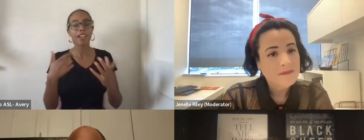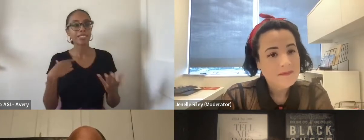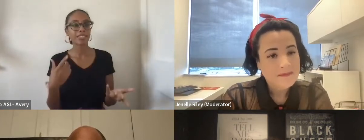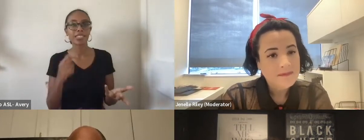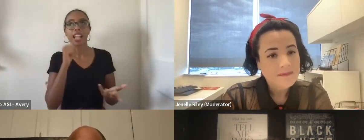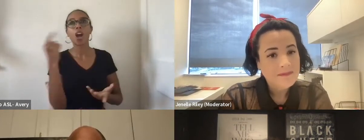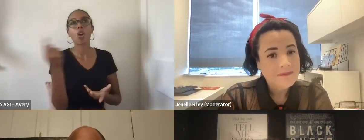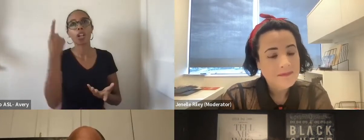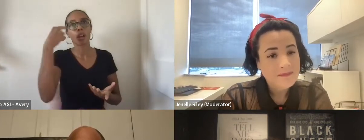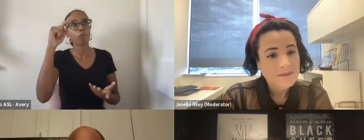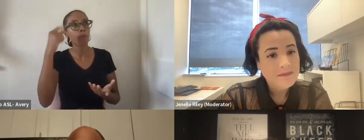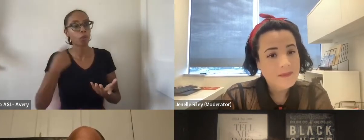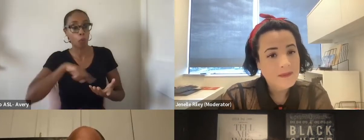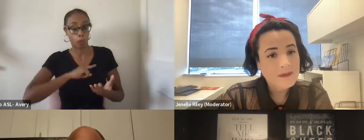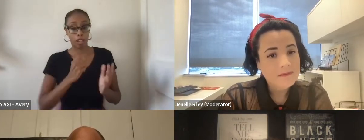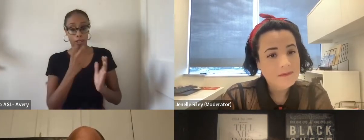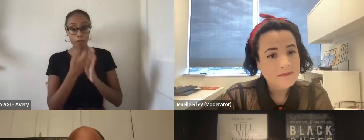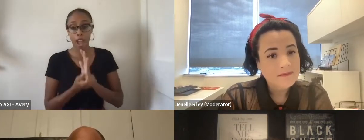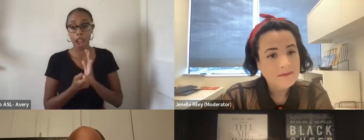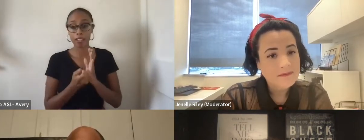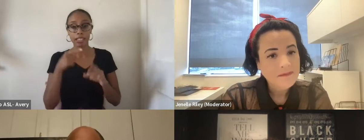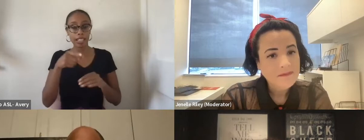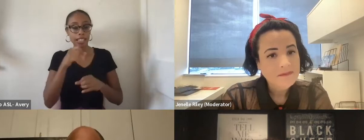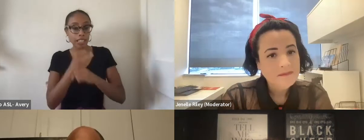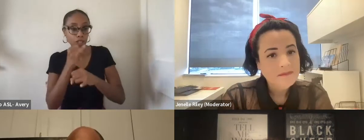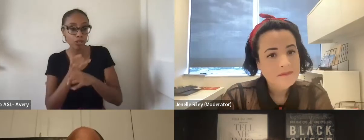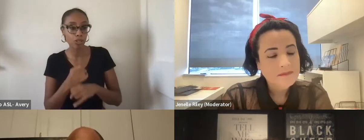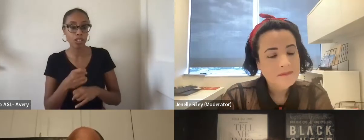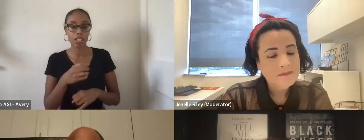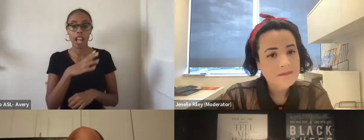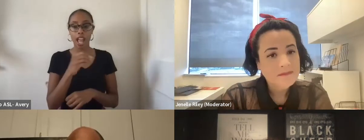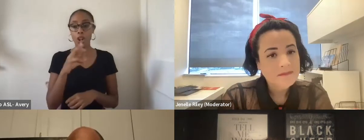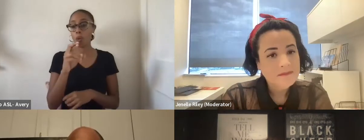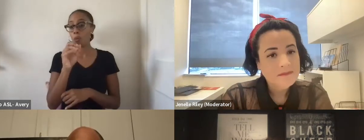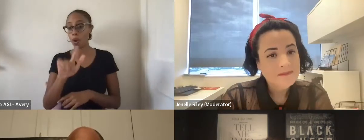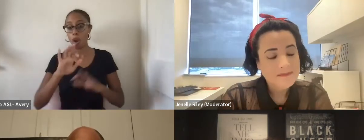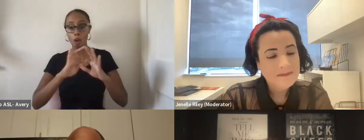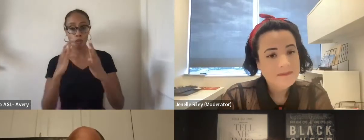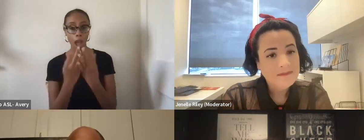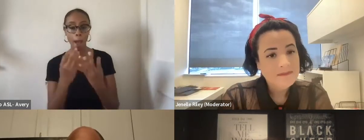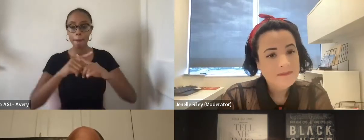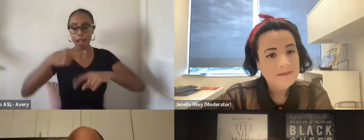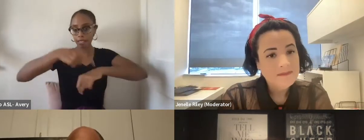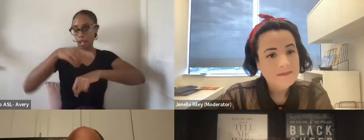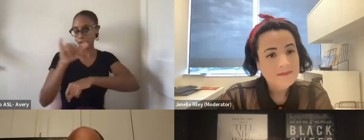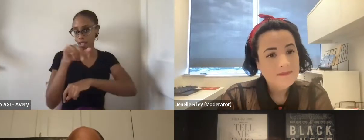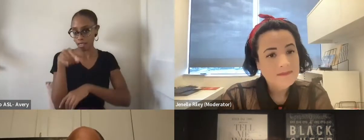times like this when a member of the Royal Family dies, it almost feels to a lot of people, and